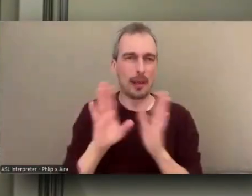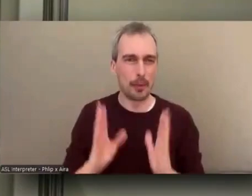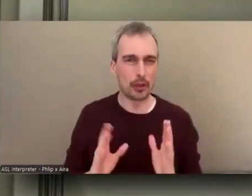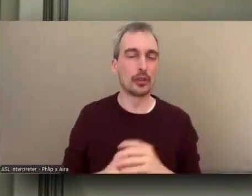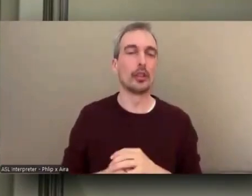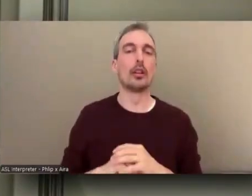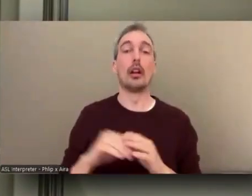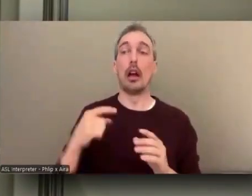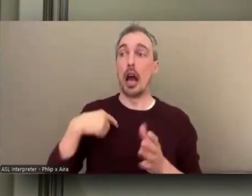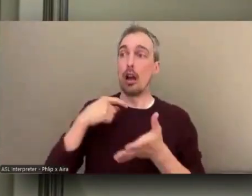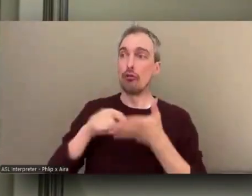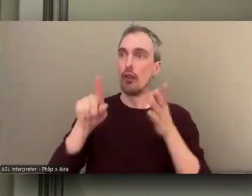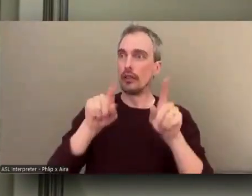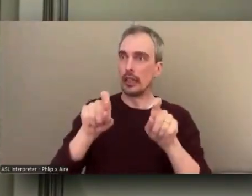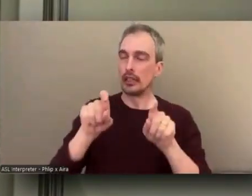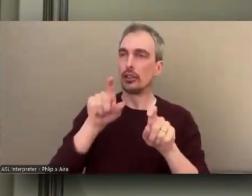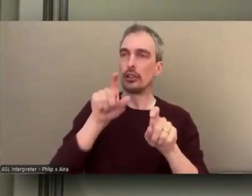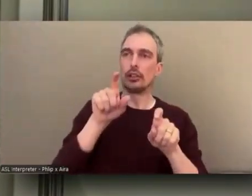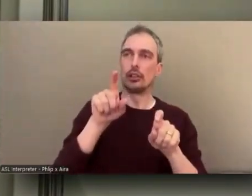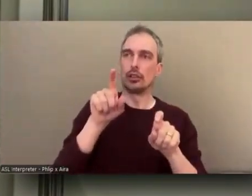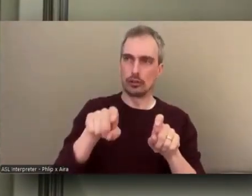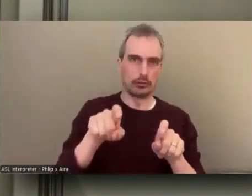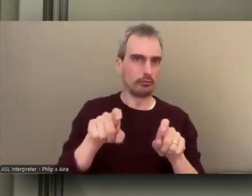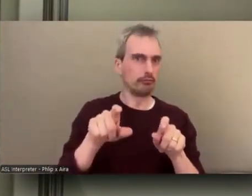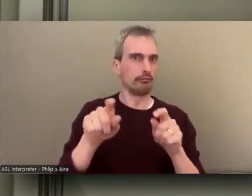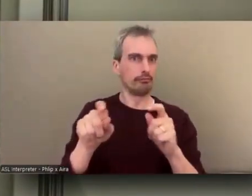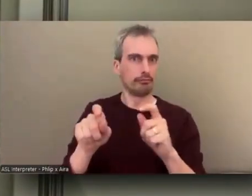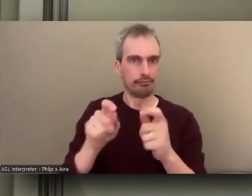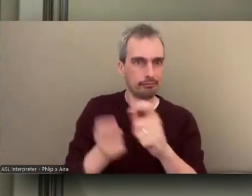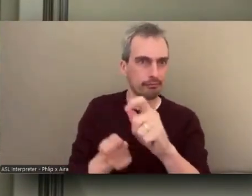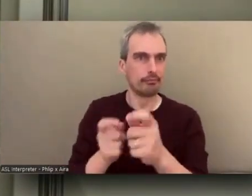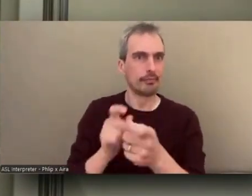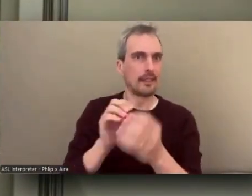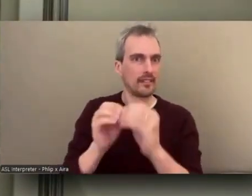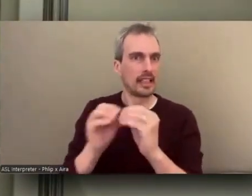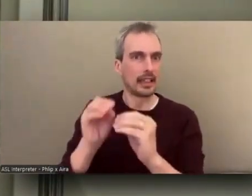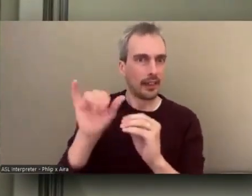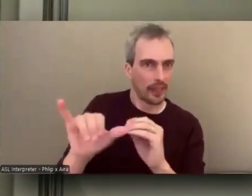Right now it's still a little bit in a gray area, although we can do the right kind of assertions.